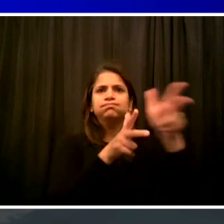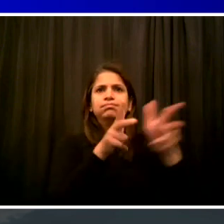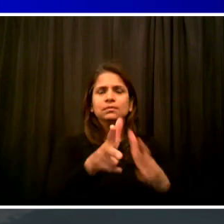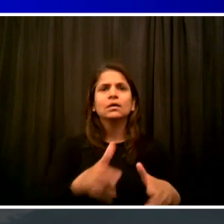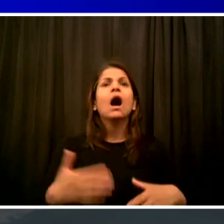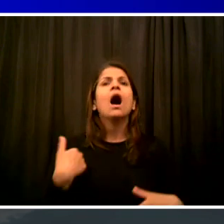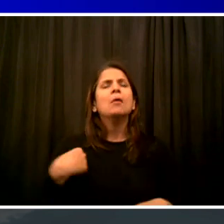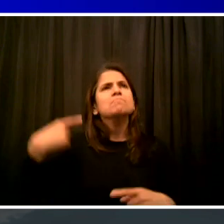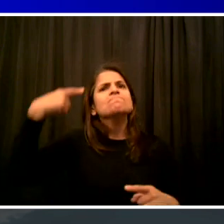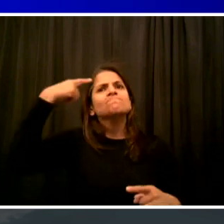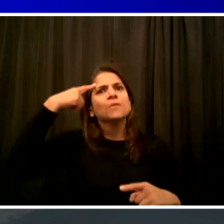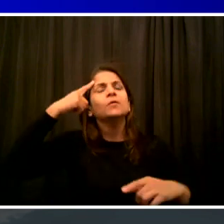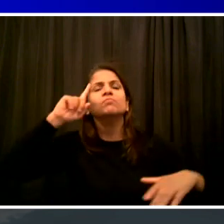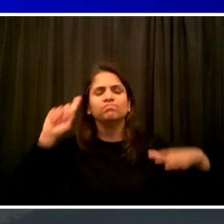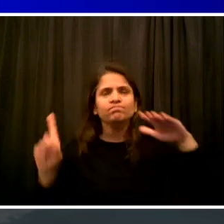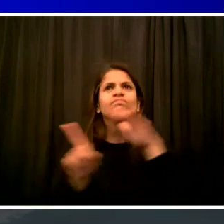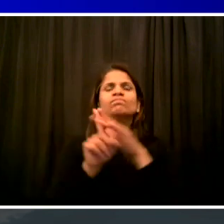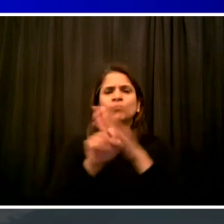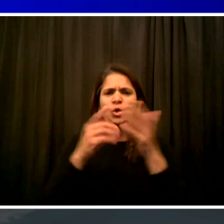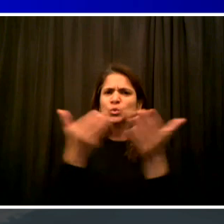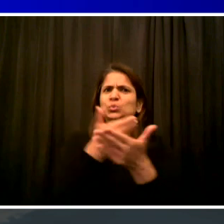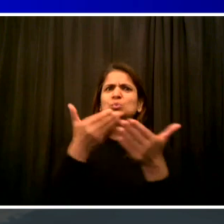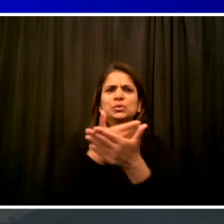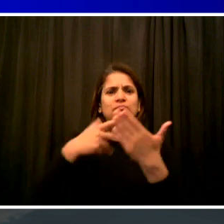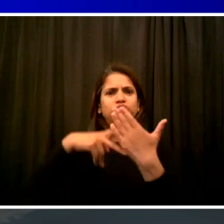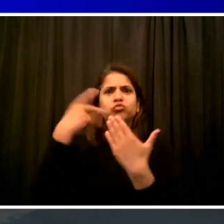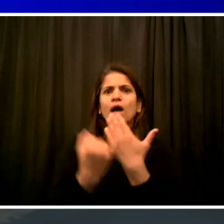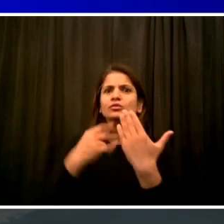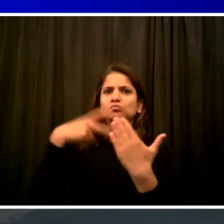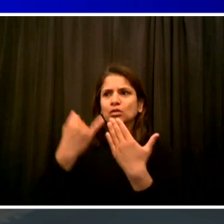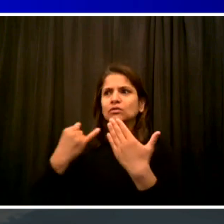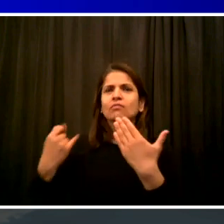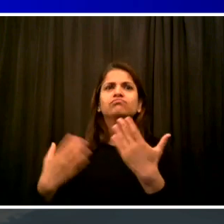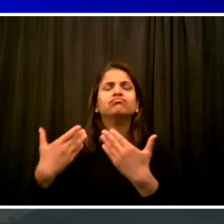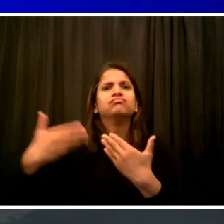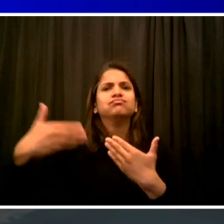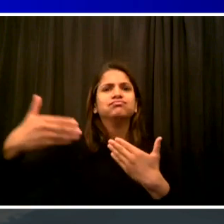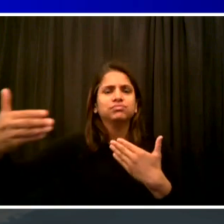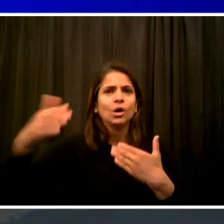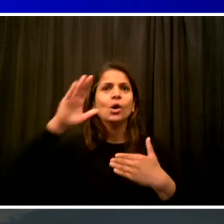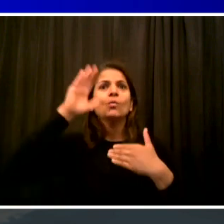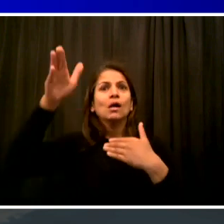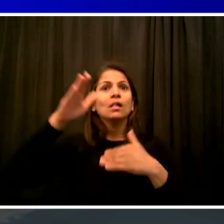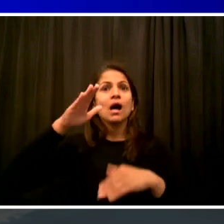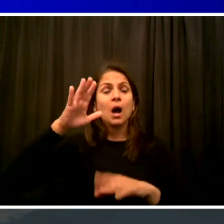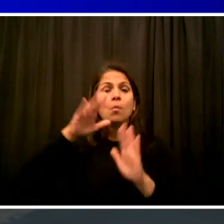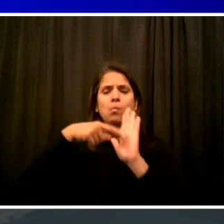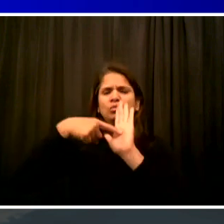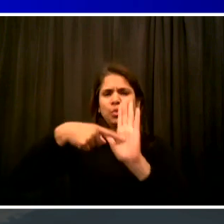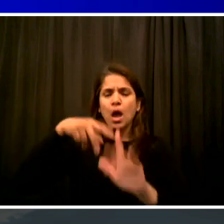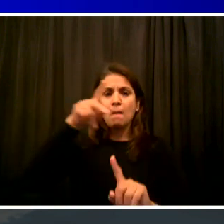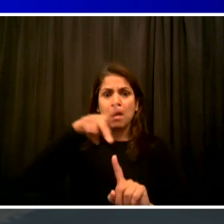LOT OF PARTNERS INT HIS. AND WE'RE GOING TO BE SHOWING YOU ON THE SCREEN